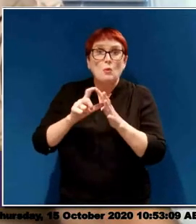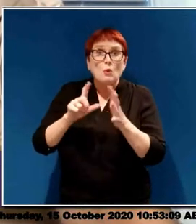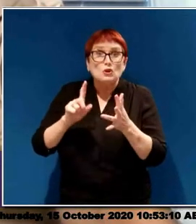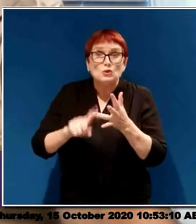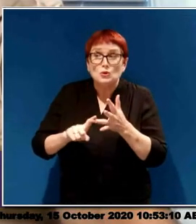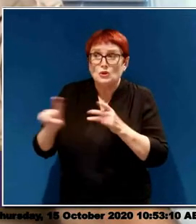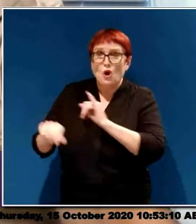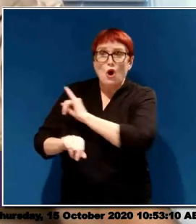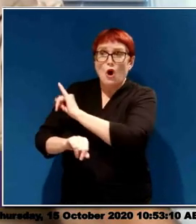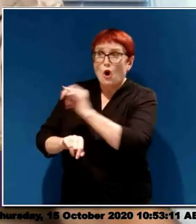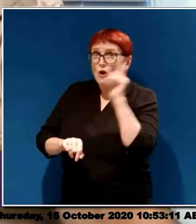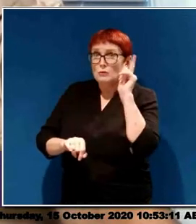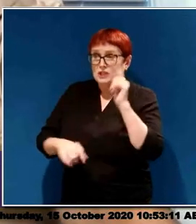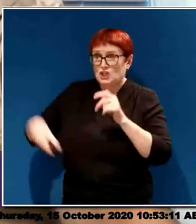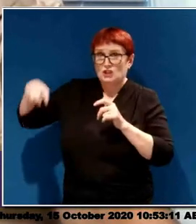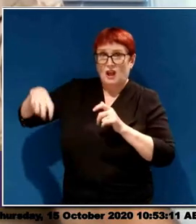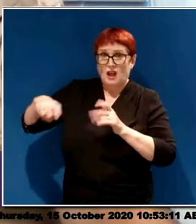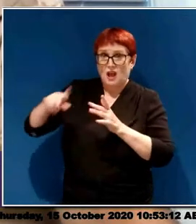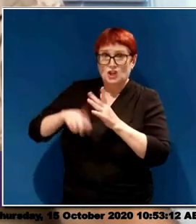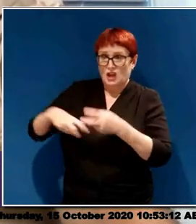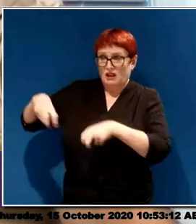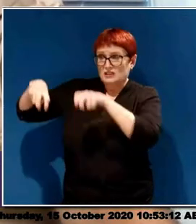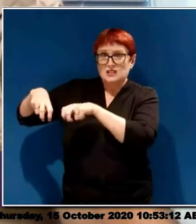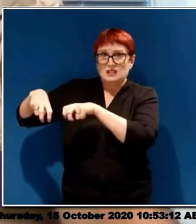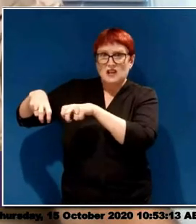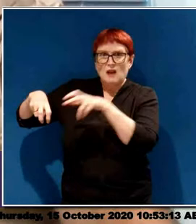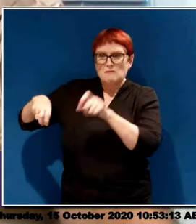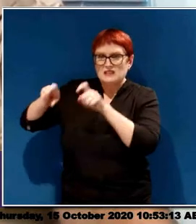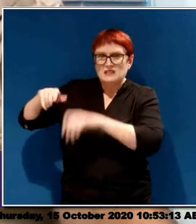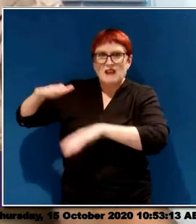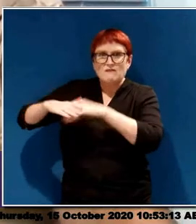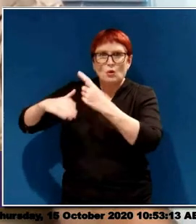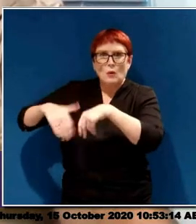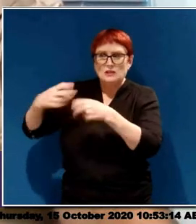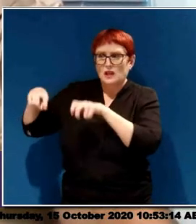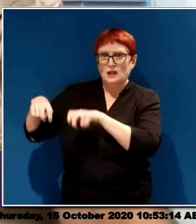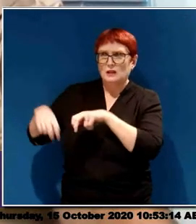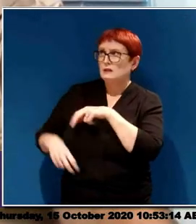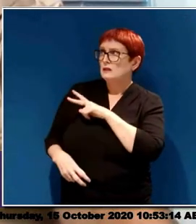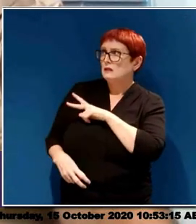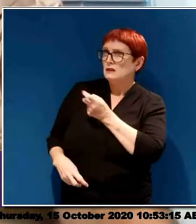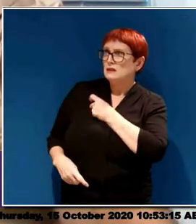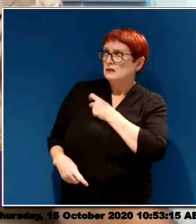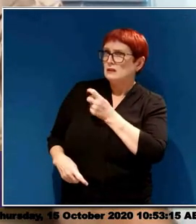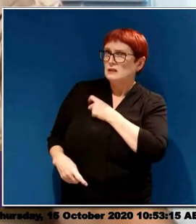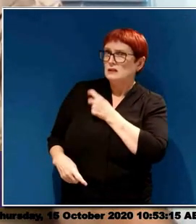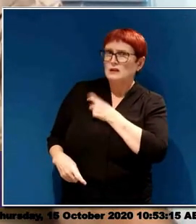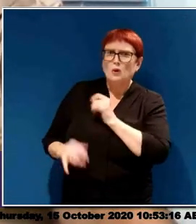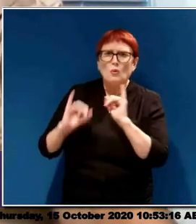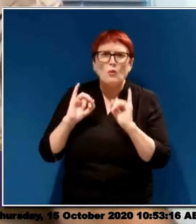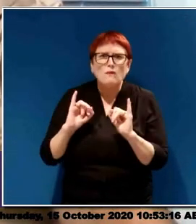He was absolutely shaken, he just didn't trust her and that was their fix.